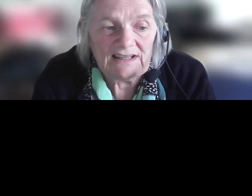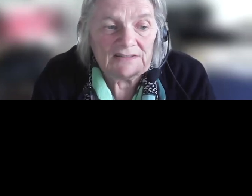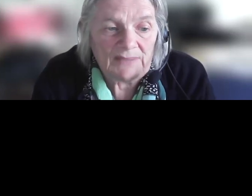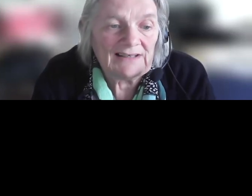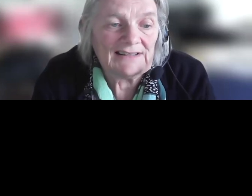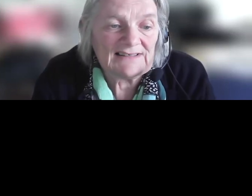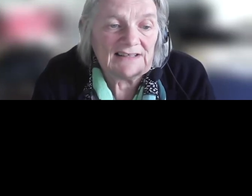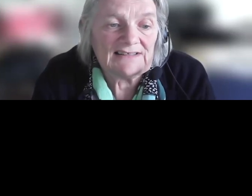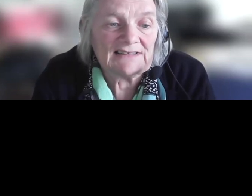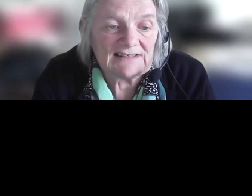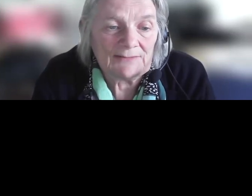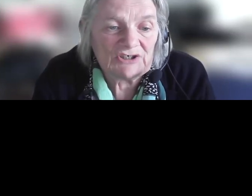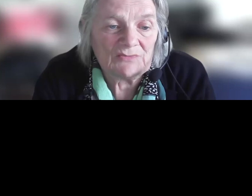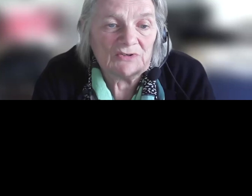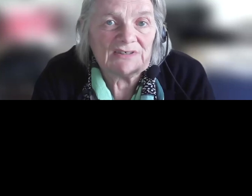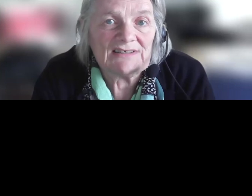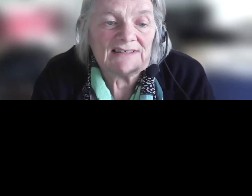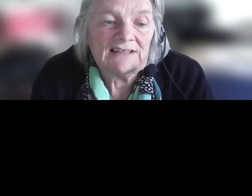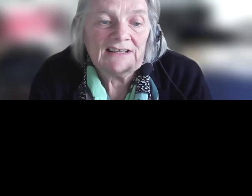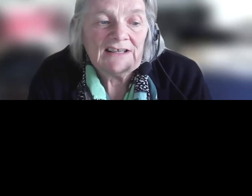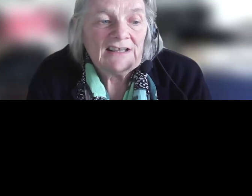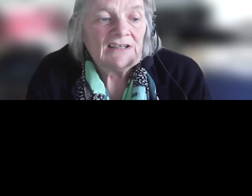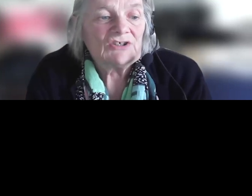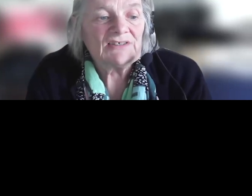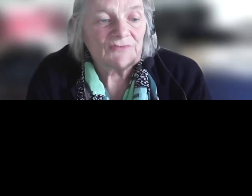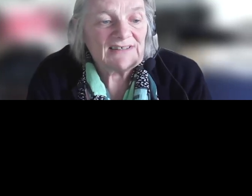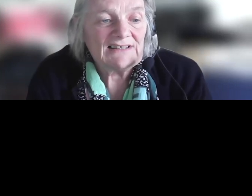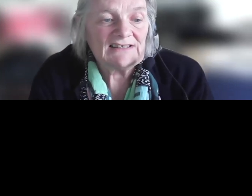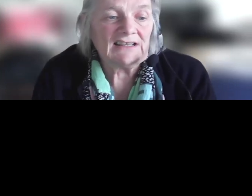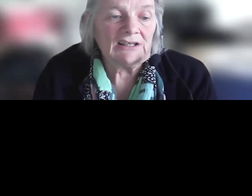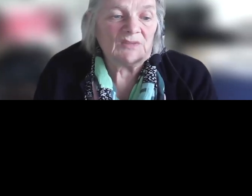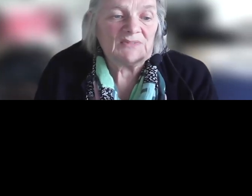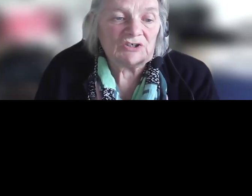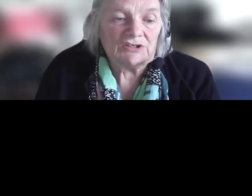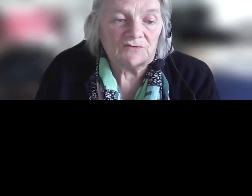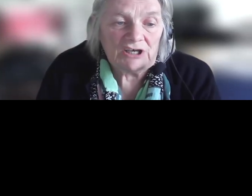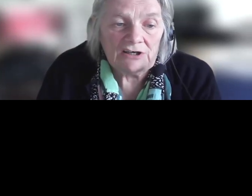and back land sites in established communities she has recently taken up the position of chair